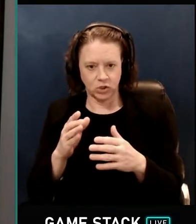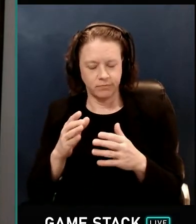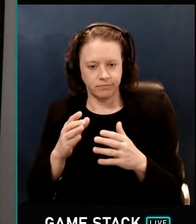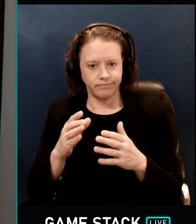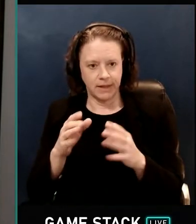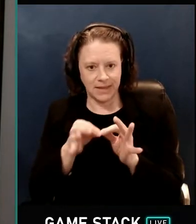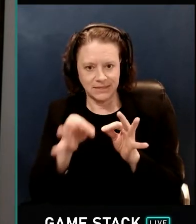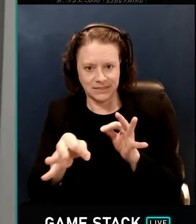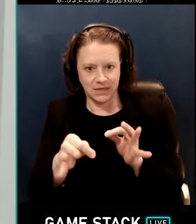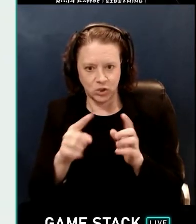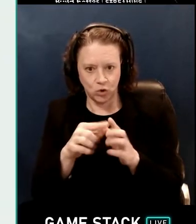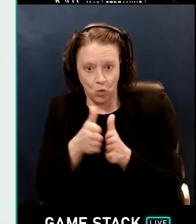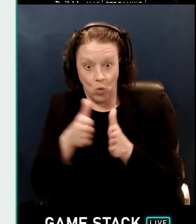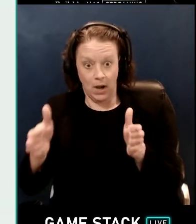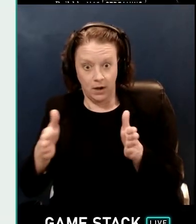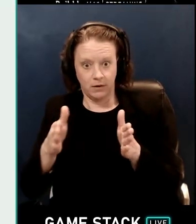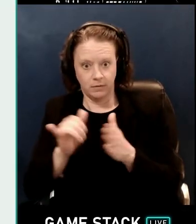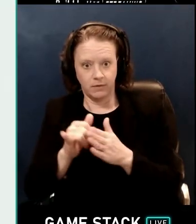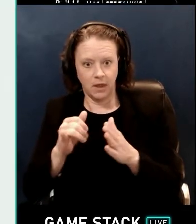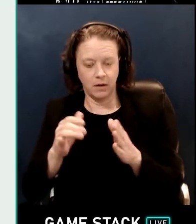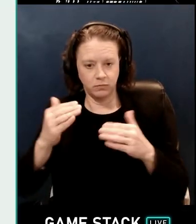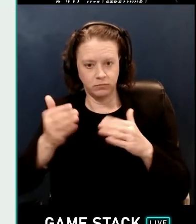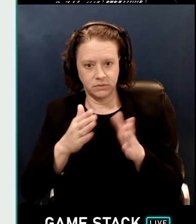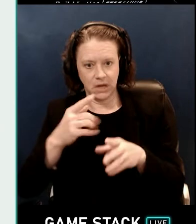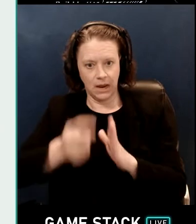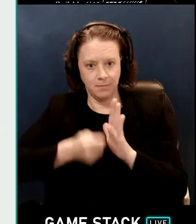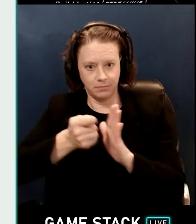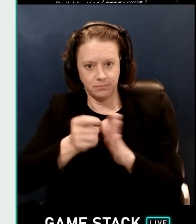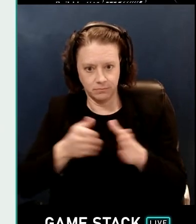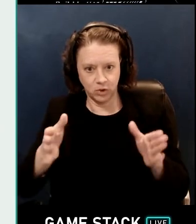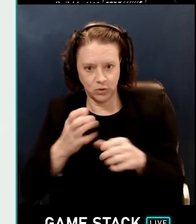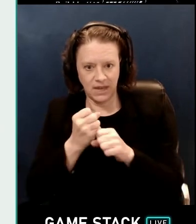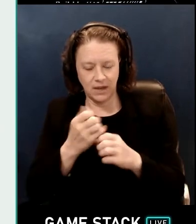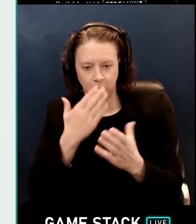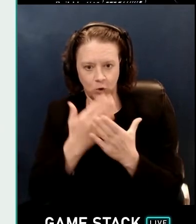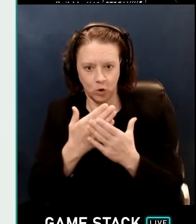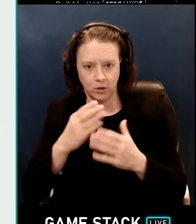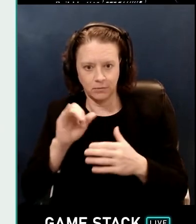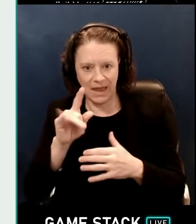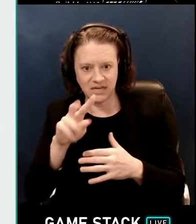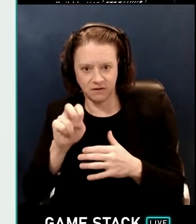feel better. One reaction windows is a good way to make time interactions feel better,